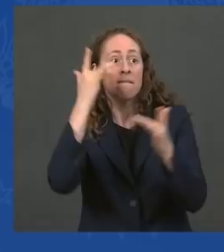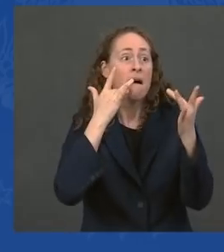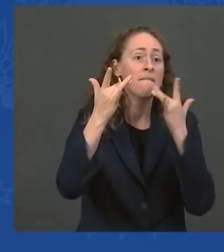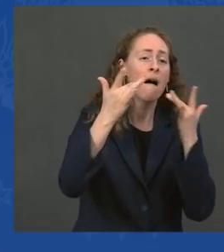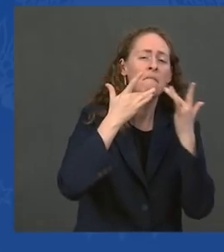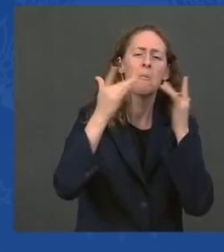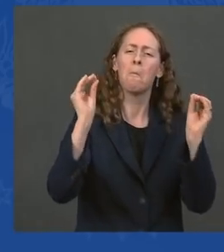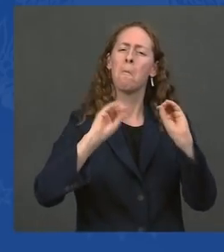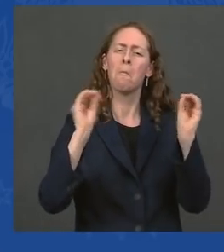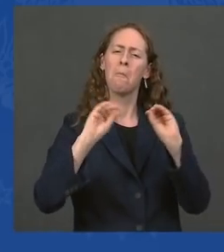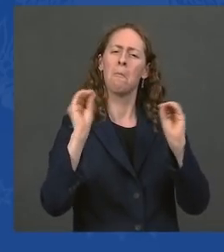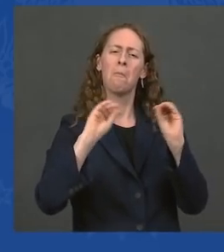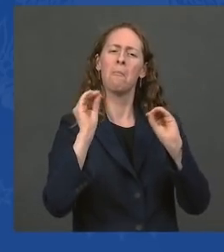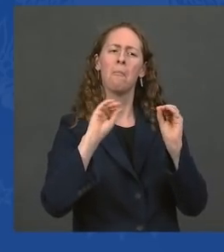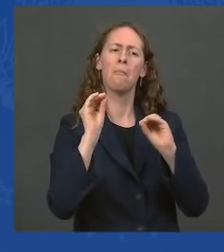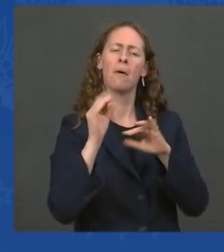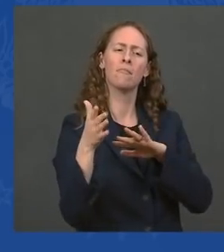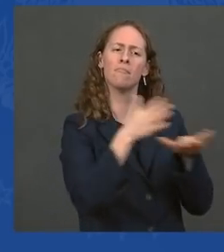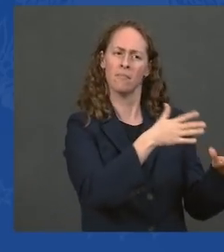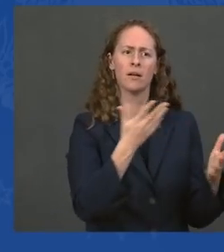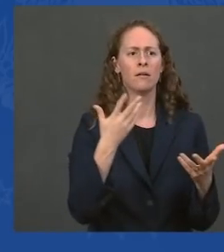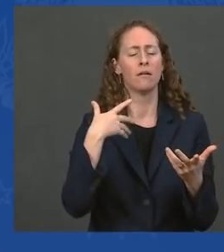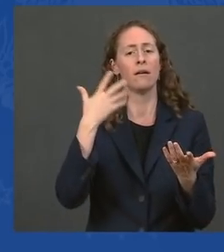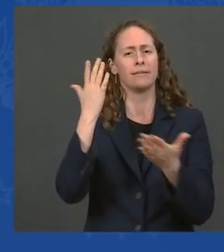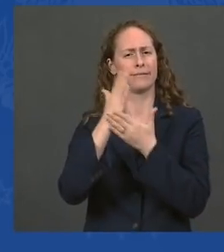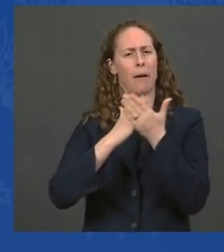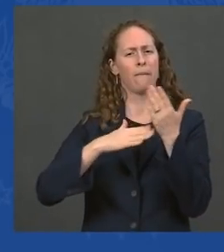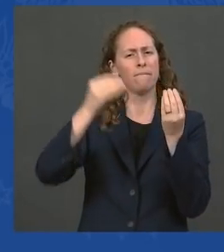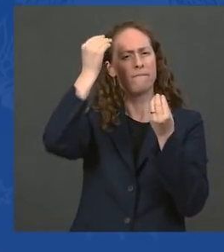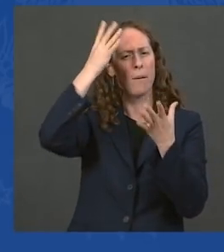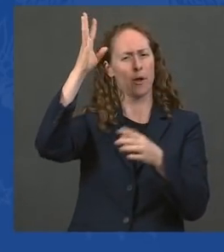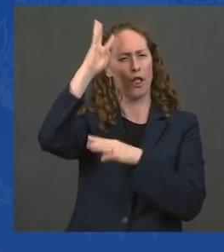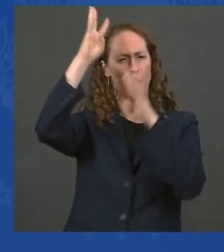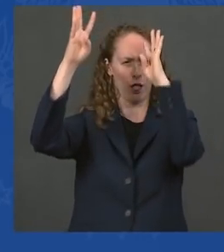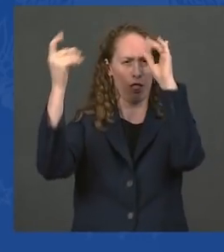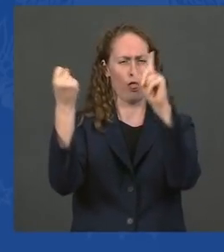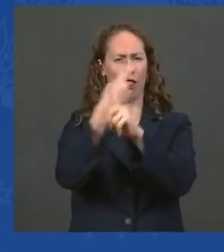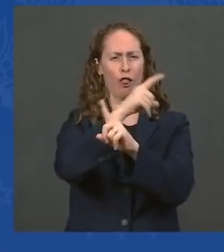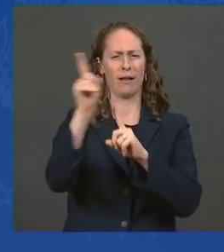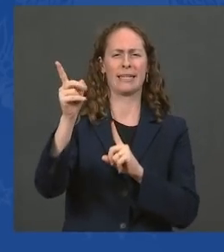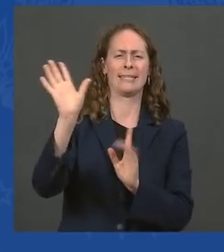the misinformation that's out there, and companies and communities are setting up their --